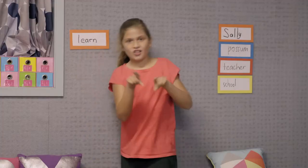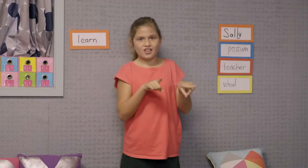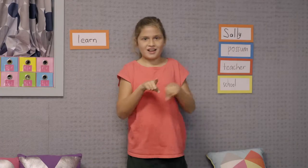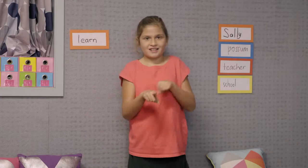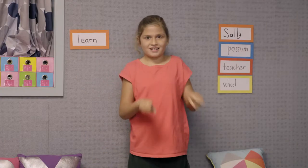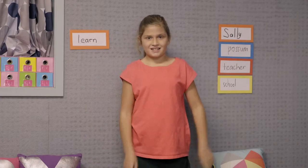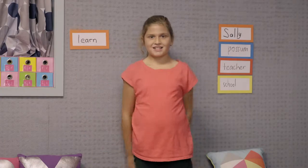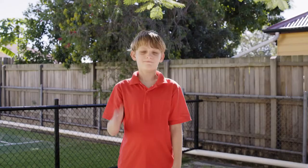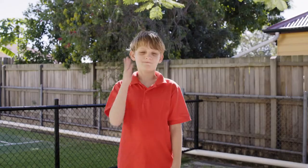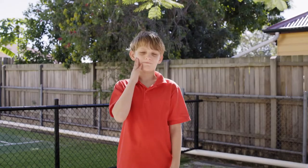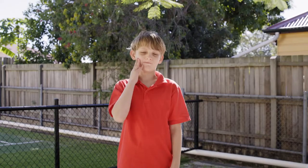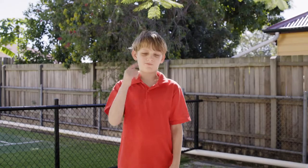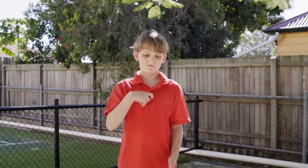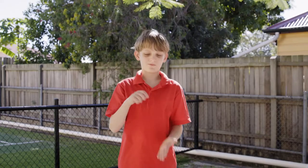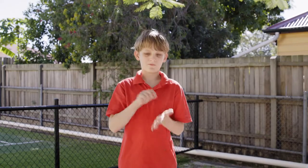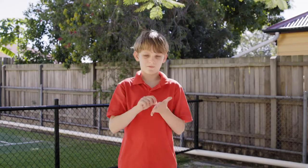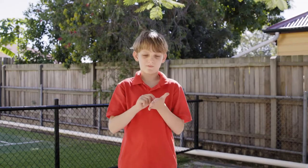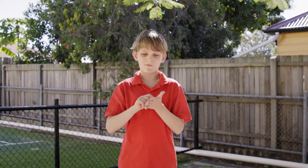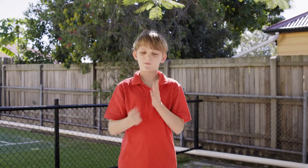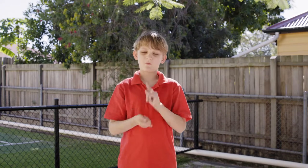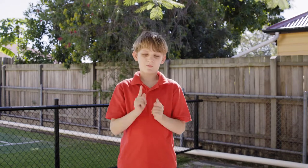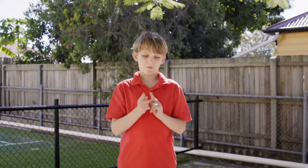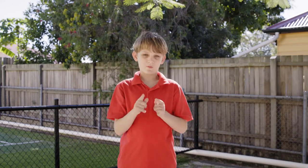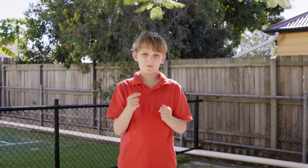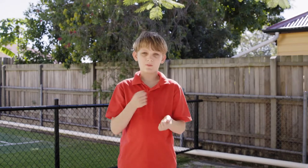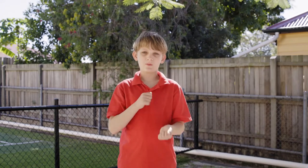Learn. Sometimes when I'm writing,